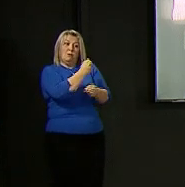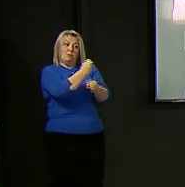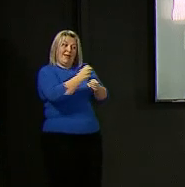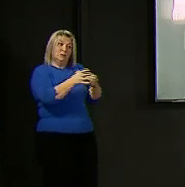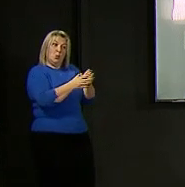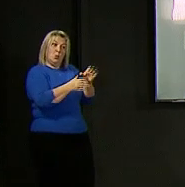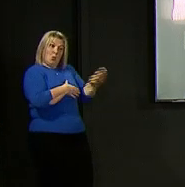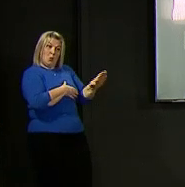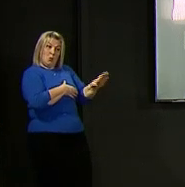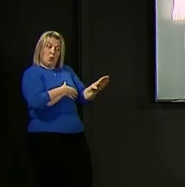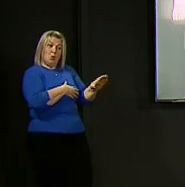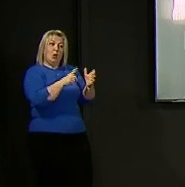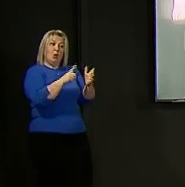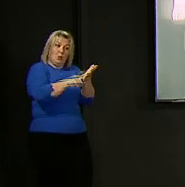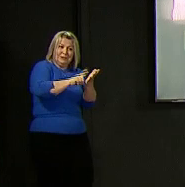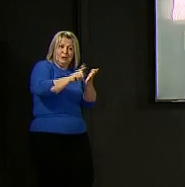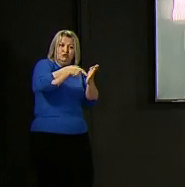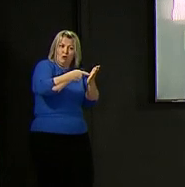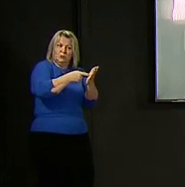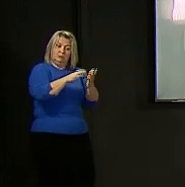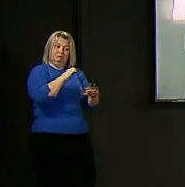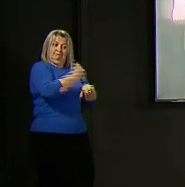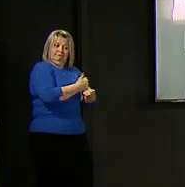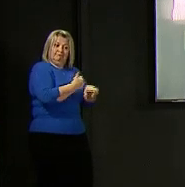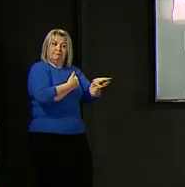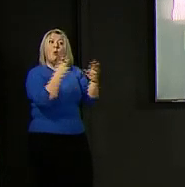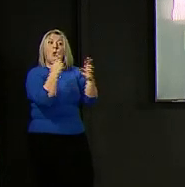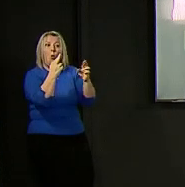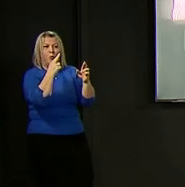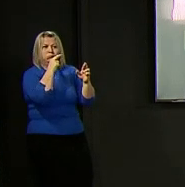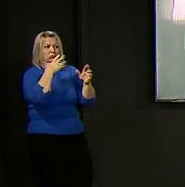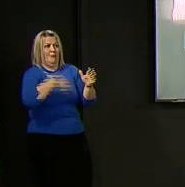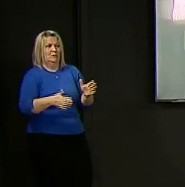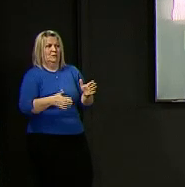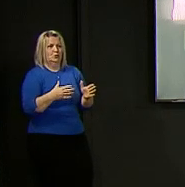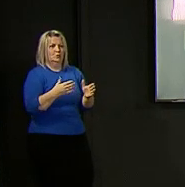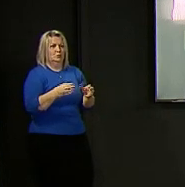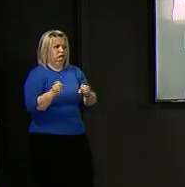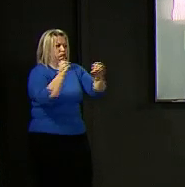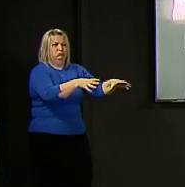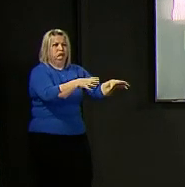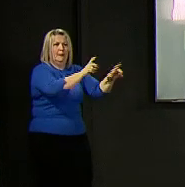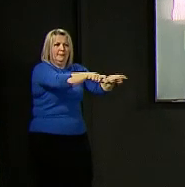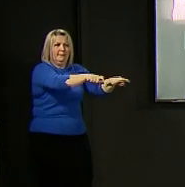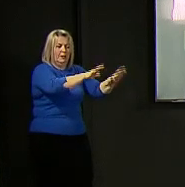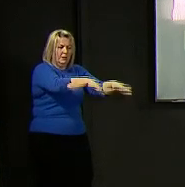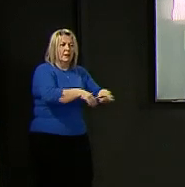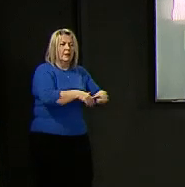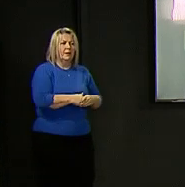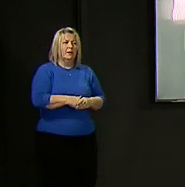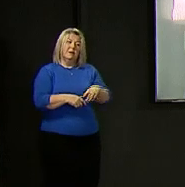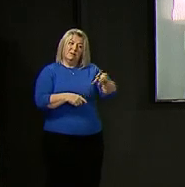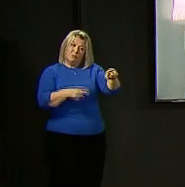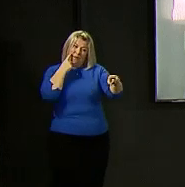hopefully not going to be required is there a danger that you might look back and say that that 43 million pounds could have been spent in a different way